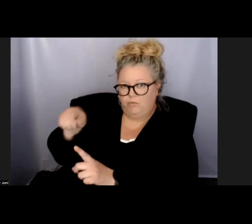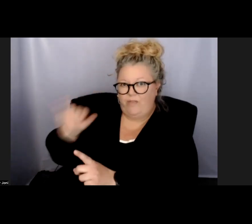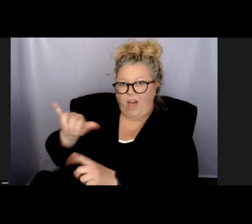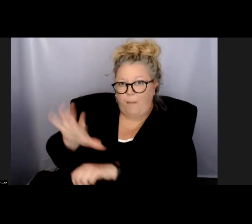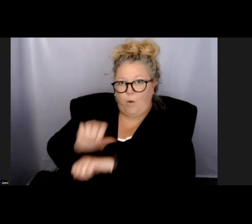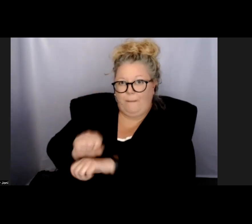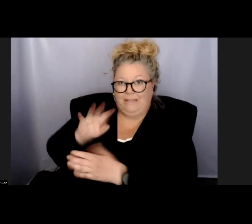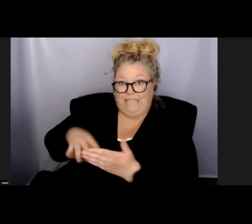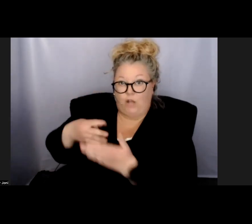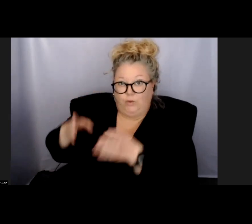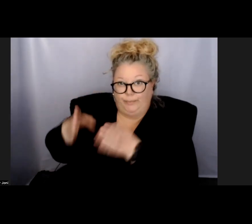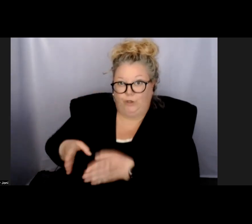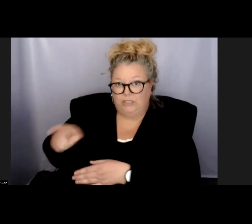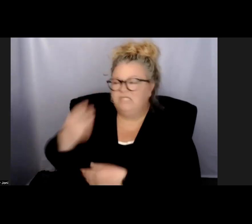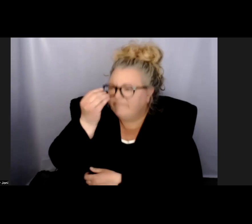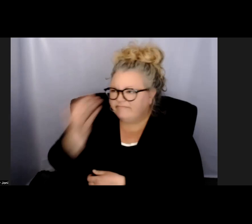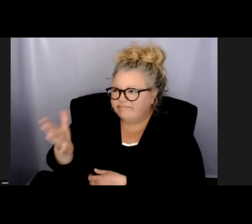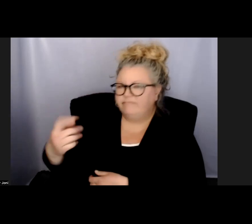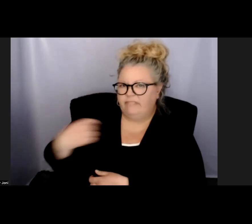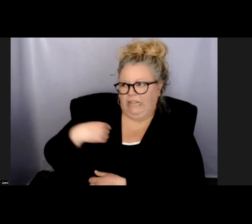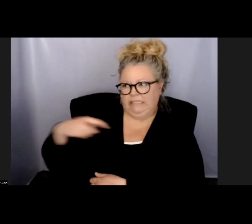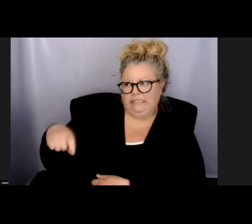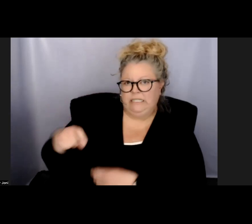saying I want to I want American sign language interpreter for the